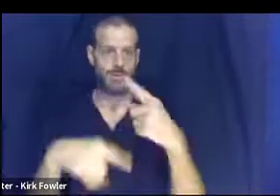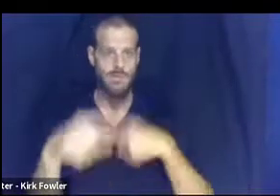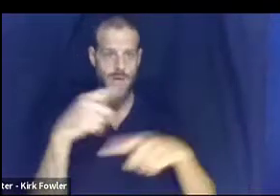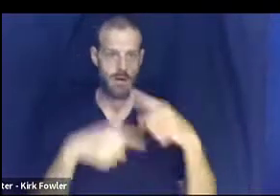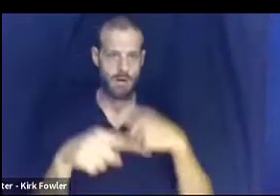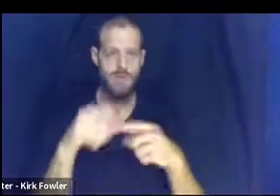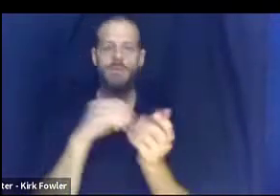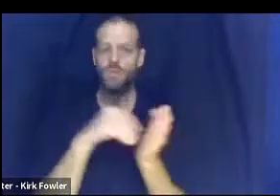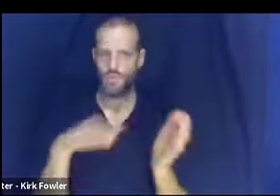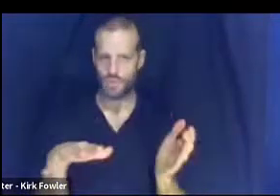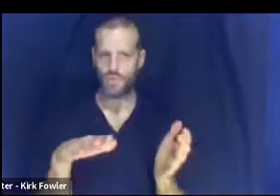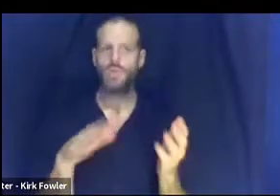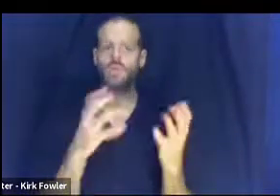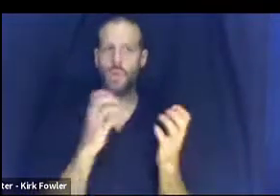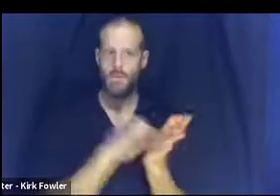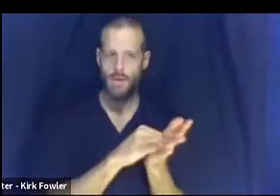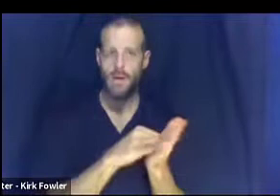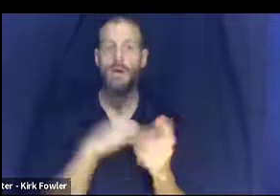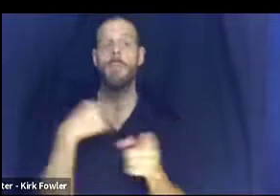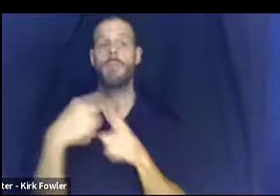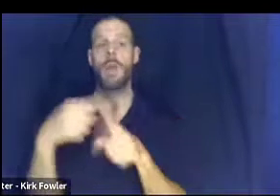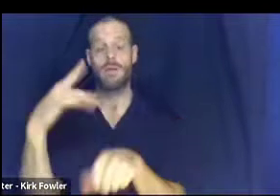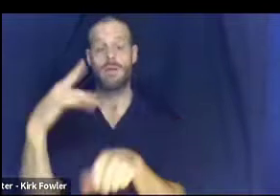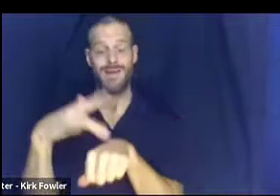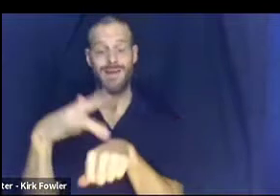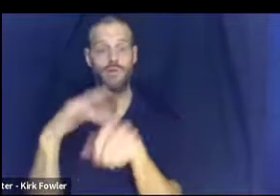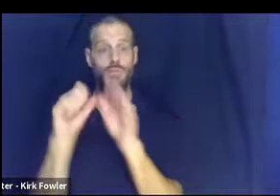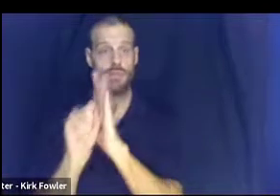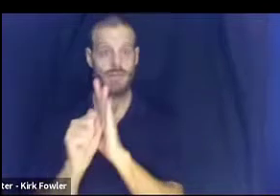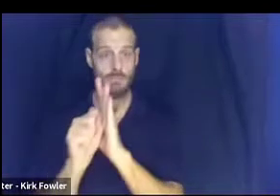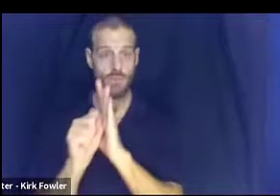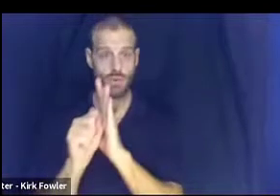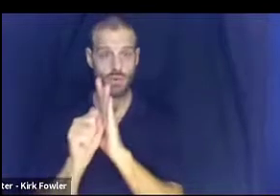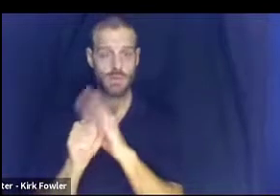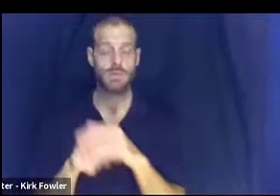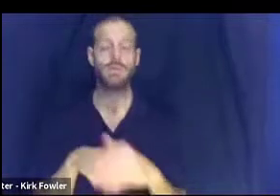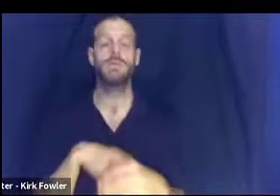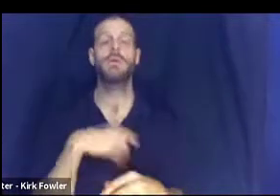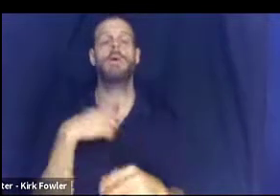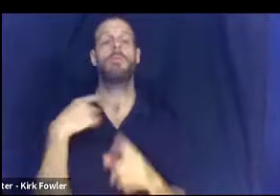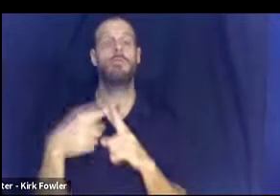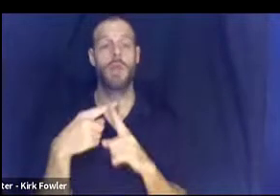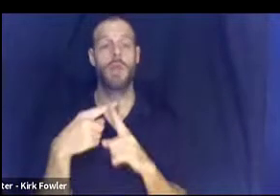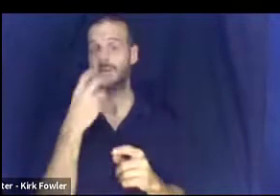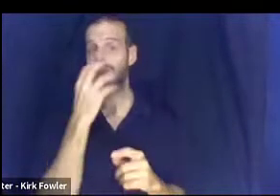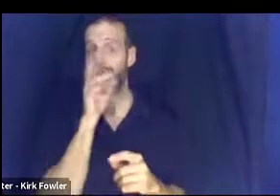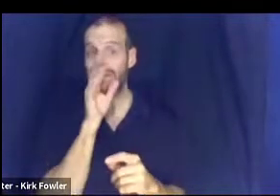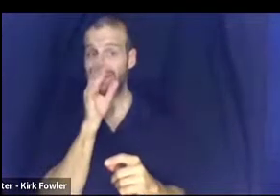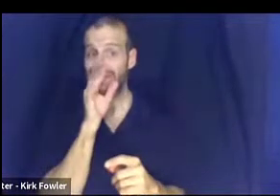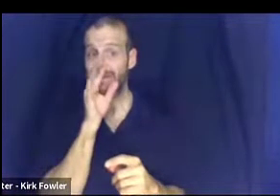She's using tangible symbols. She's using speech because she knows that the student has some access